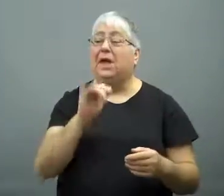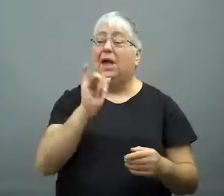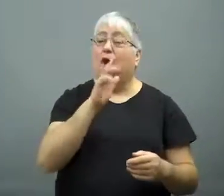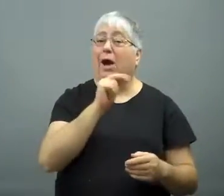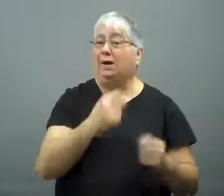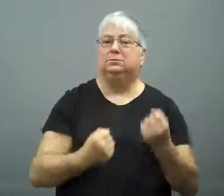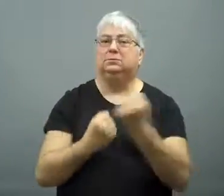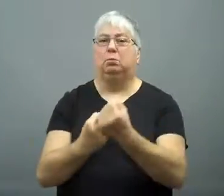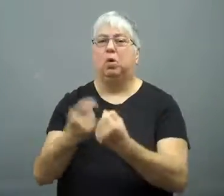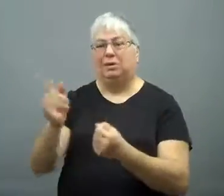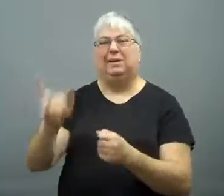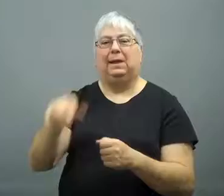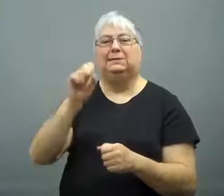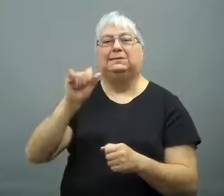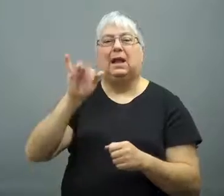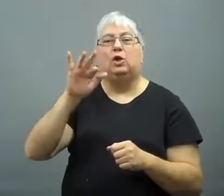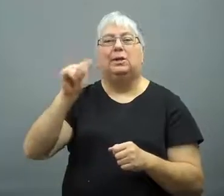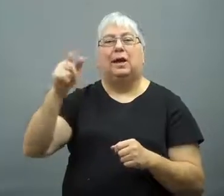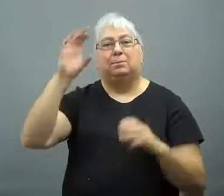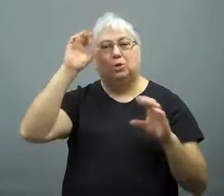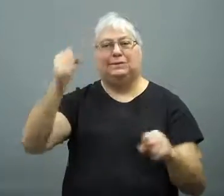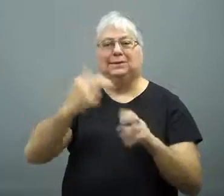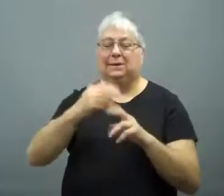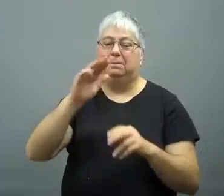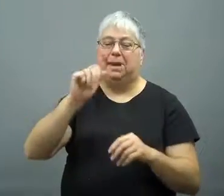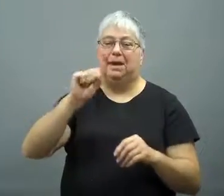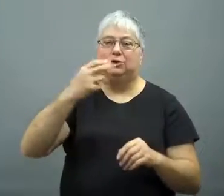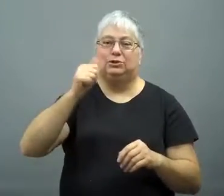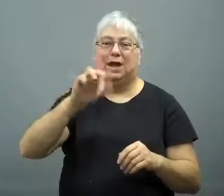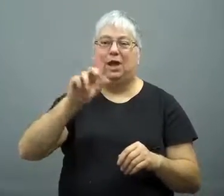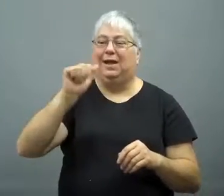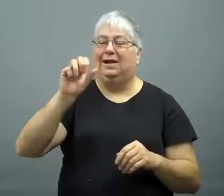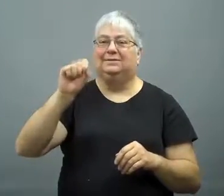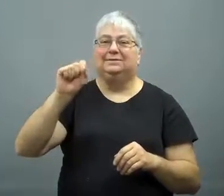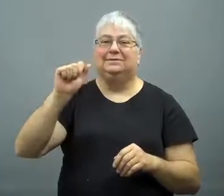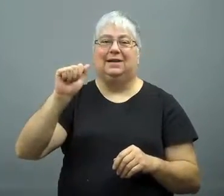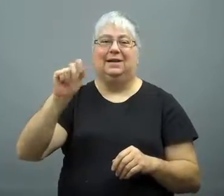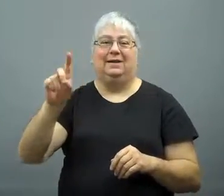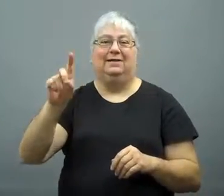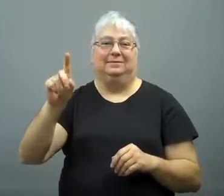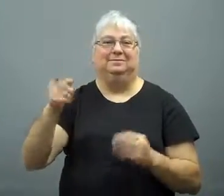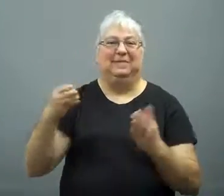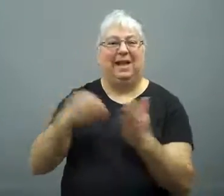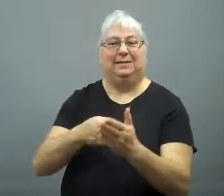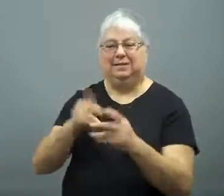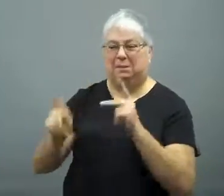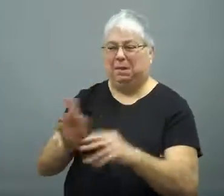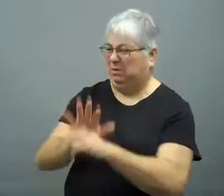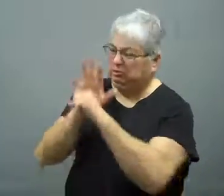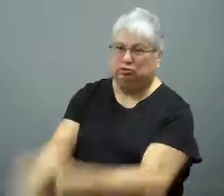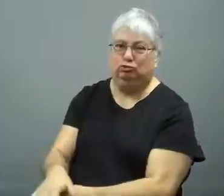Iran supported Syrian president Bassar Assad